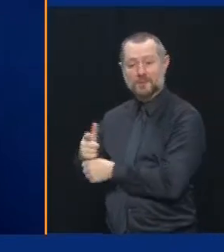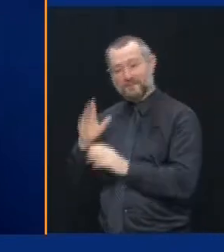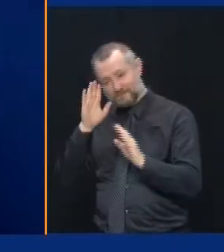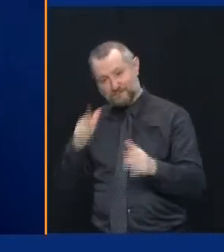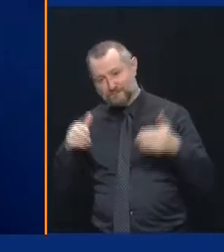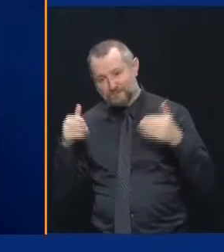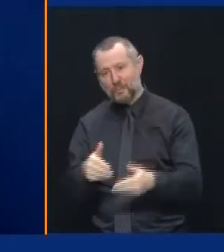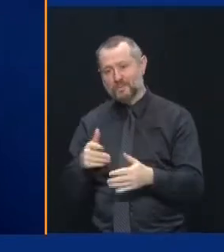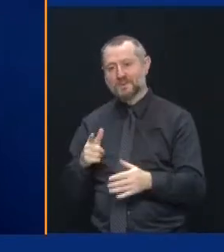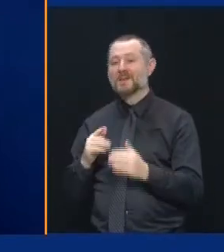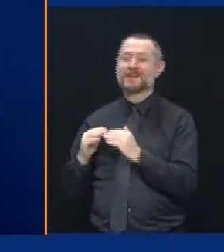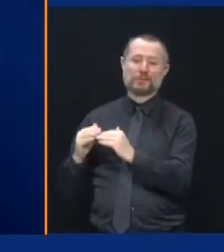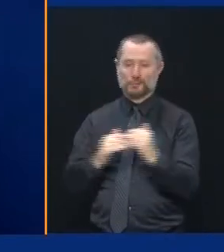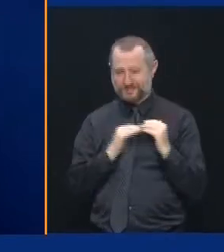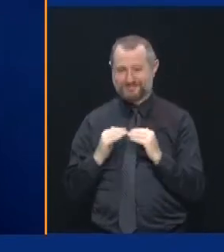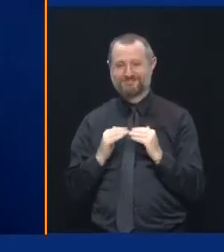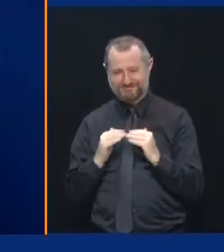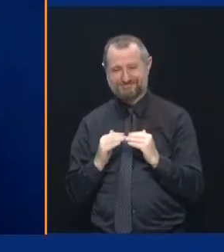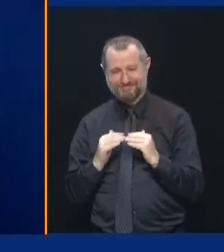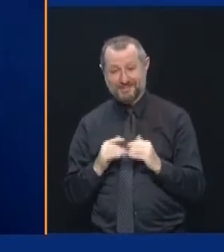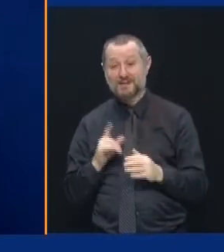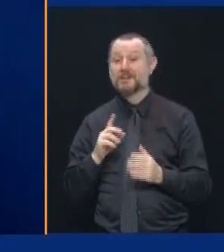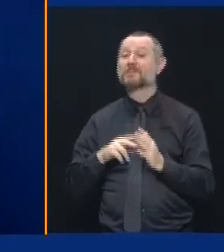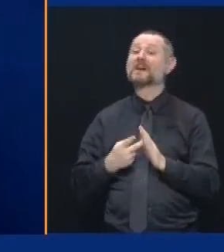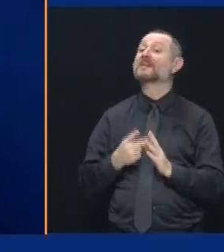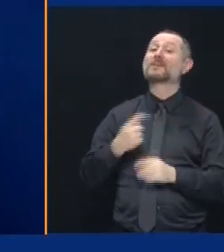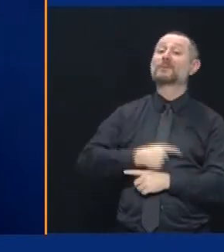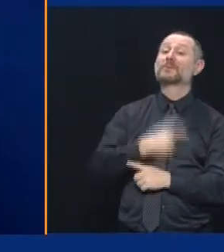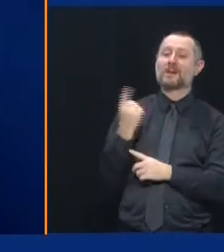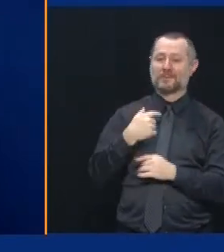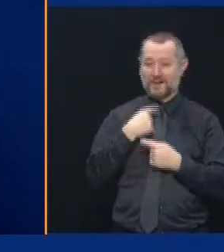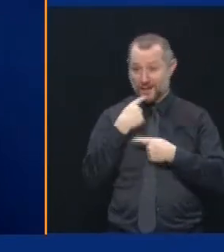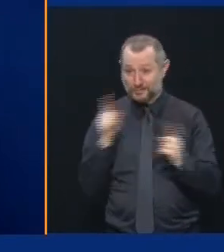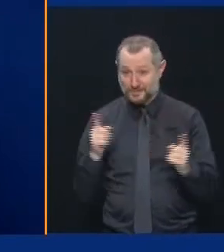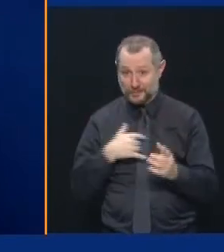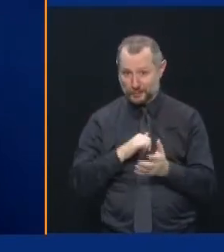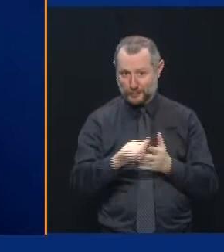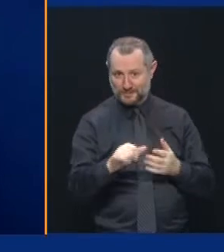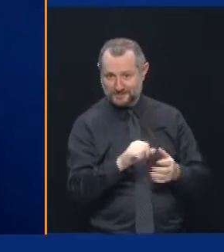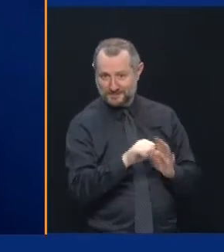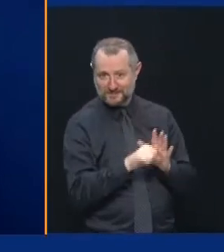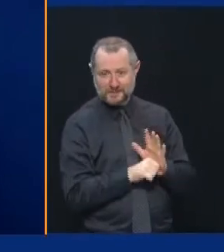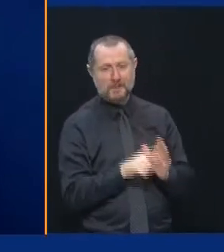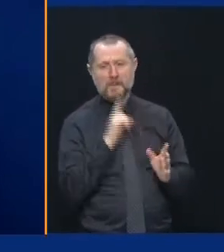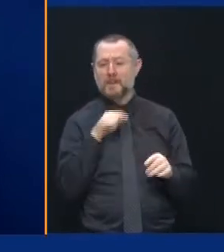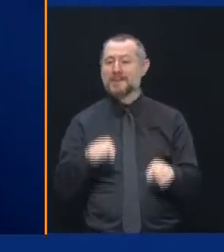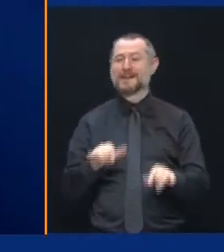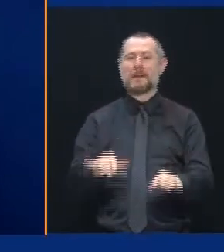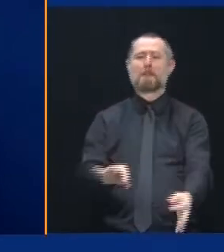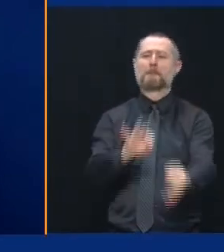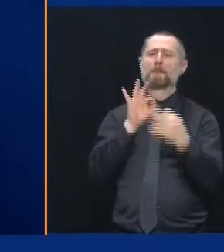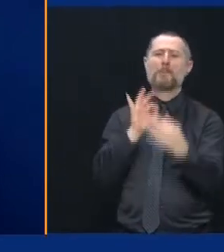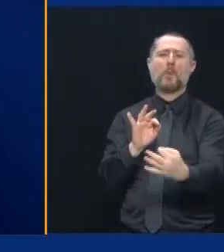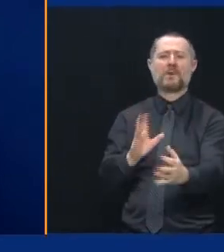ADMINISTRATION'S RESPONSE TO ENSURE EQUITY REMAINS AT THE CORE. WHICH BRINGS US TO THE ANNOUNCEMENT THAT WE'RE MAKING